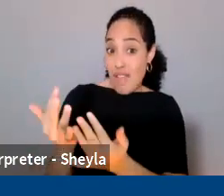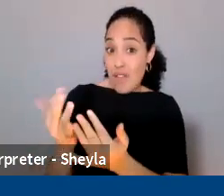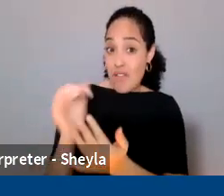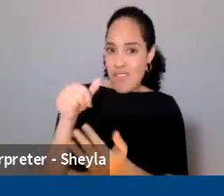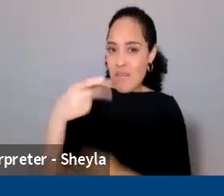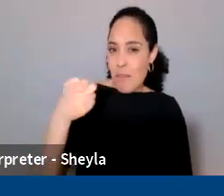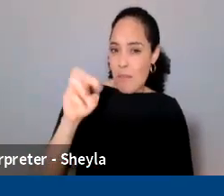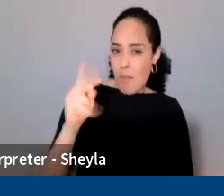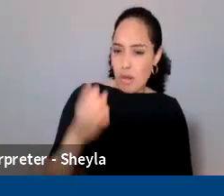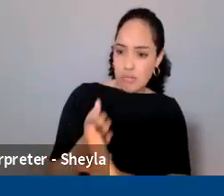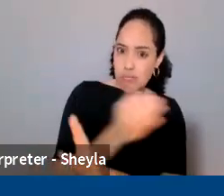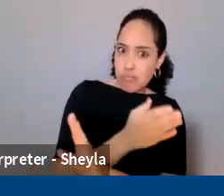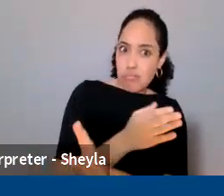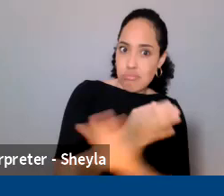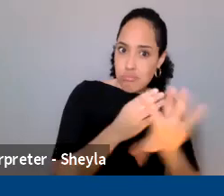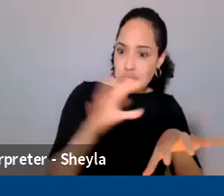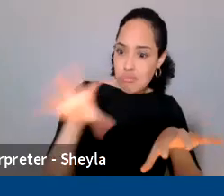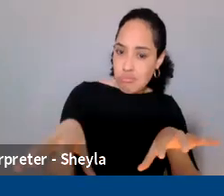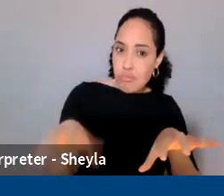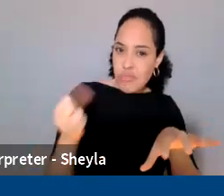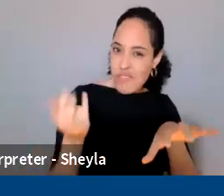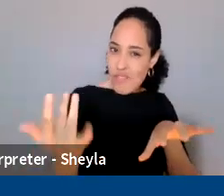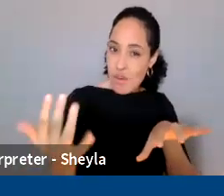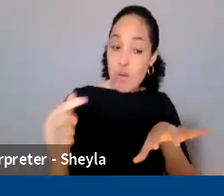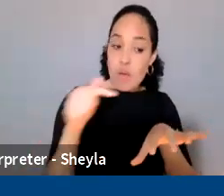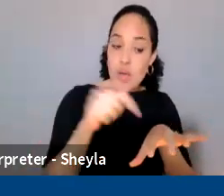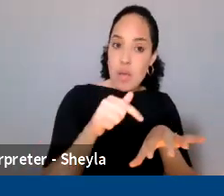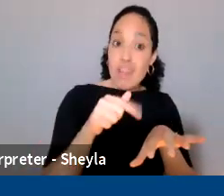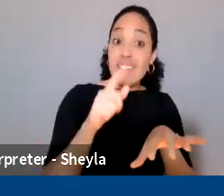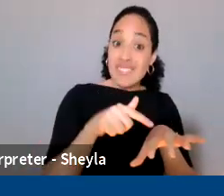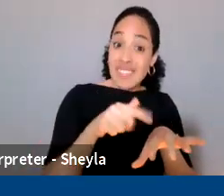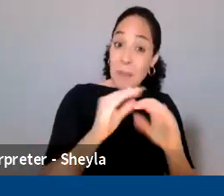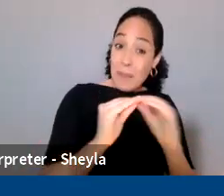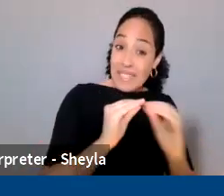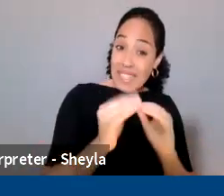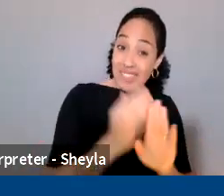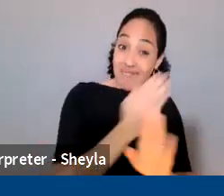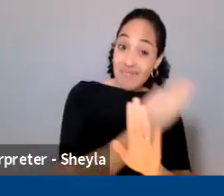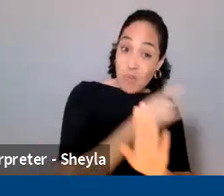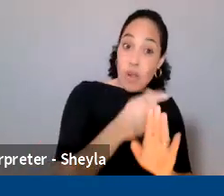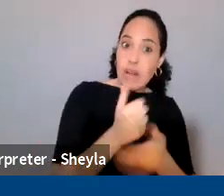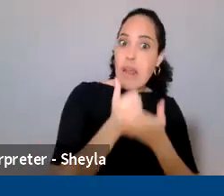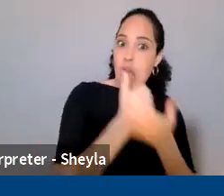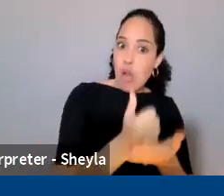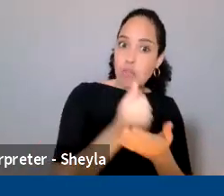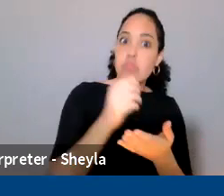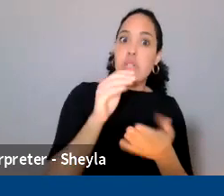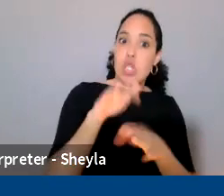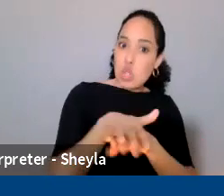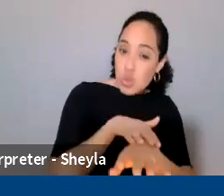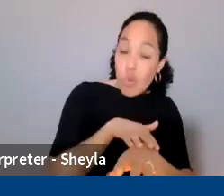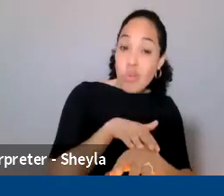the Cedar Heights neighborhood helped to slow down the fire and the neighborhood was saved so this